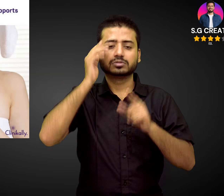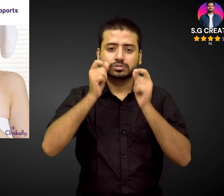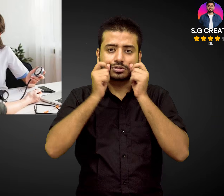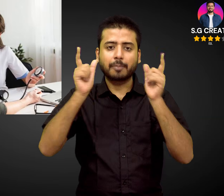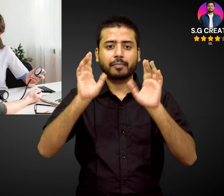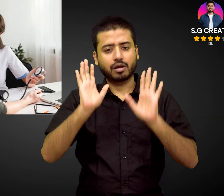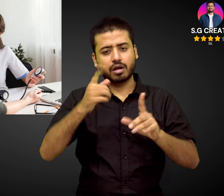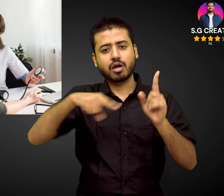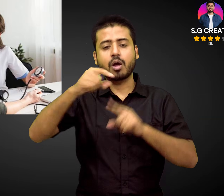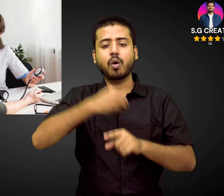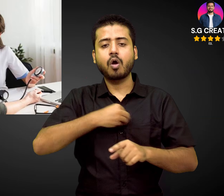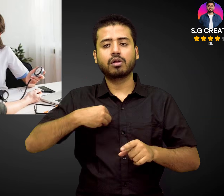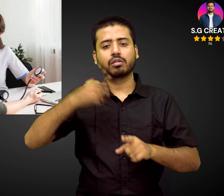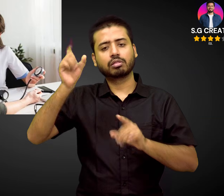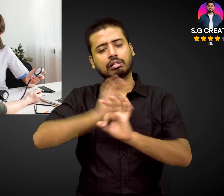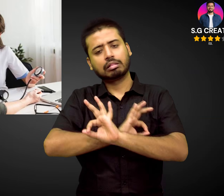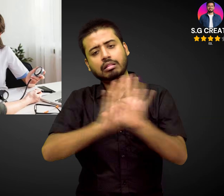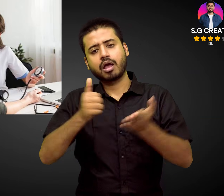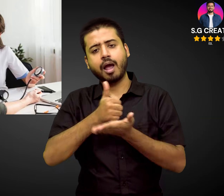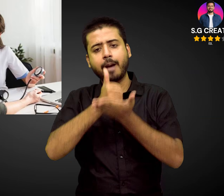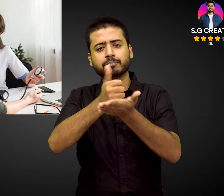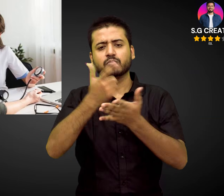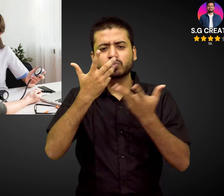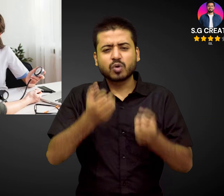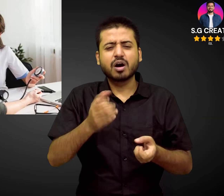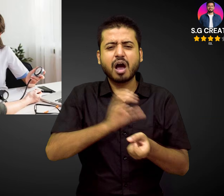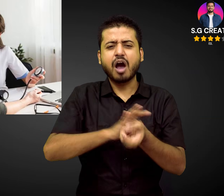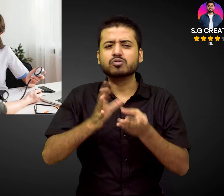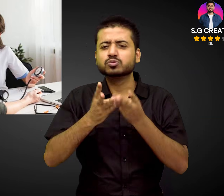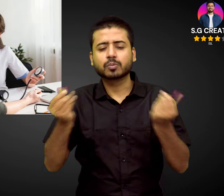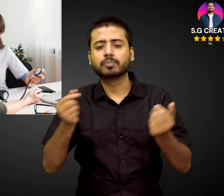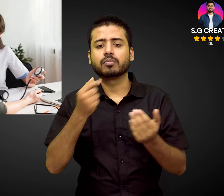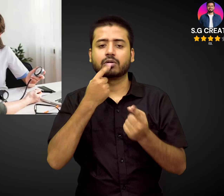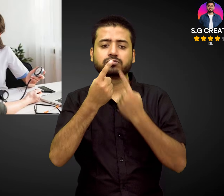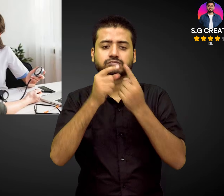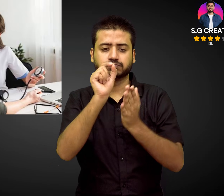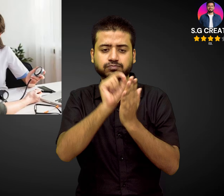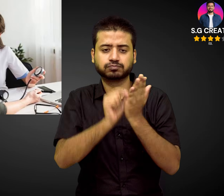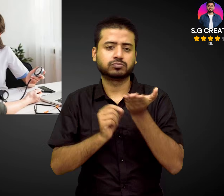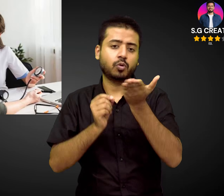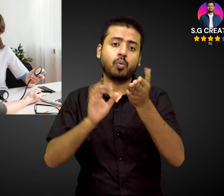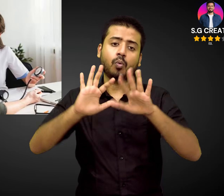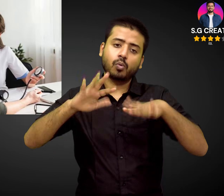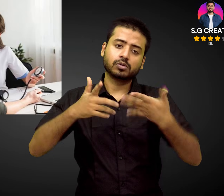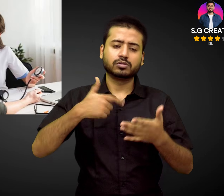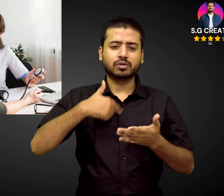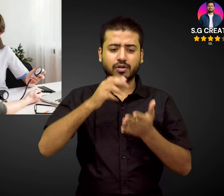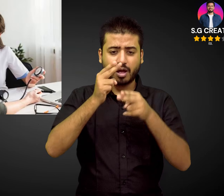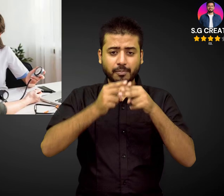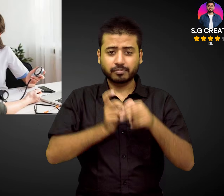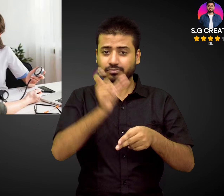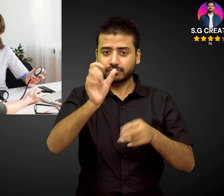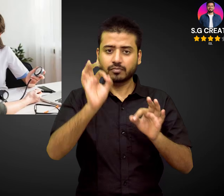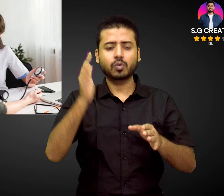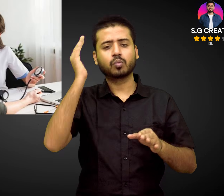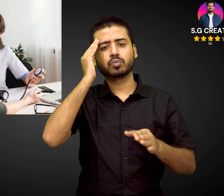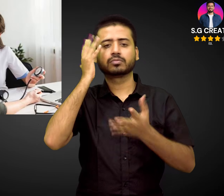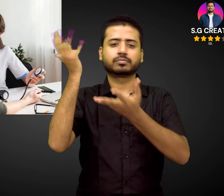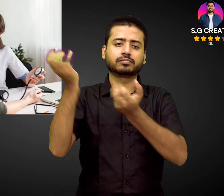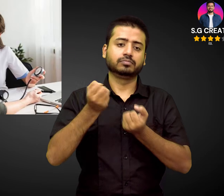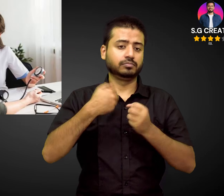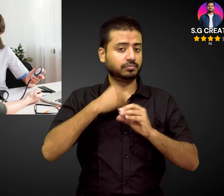is inherently alkaline, typically resting at a pH between 9.0 and 10.0. Cinder bars often labeled